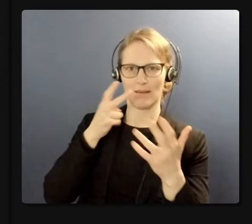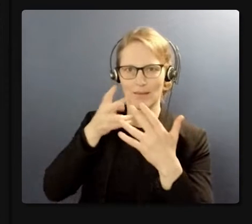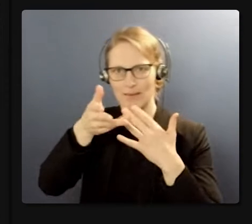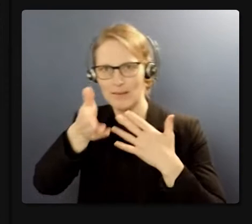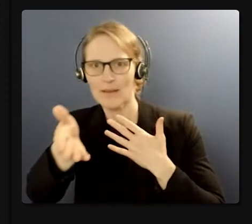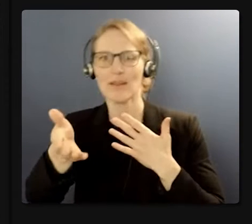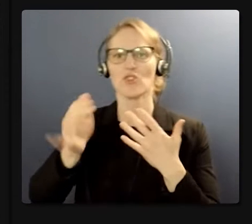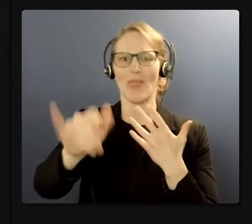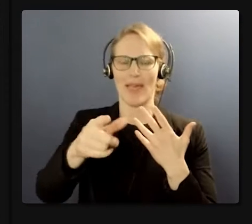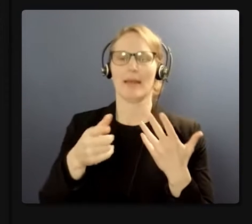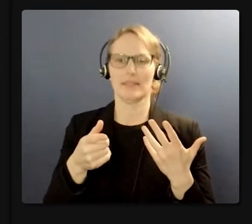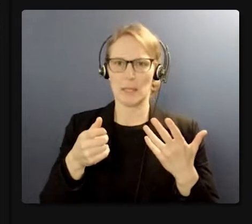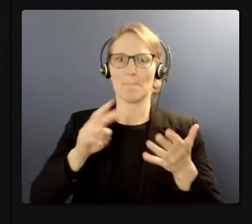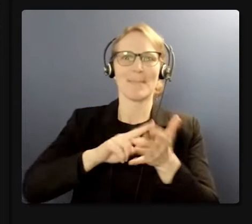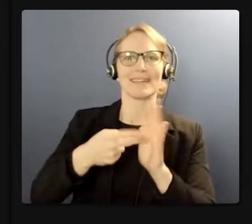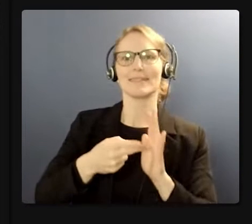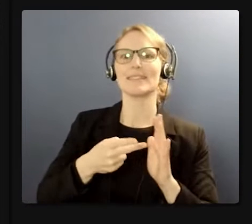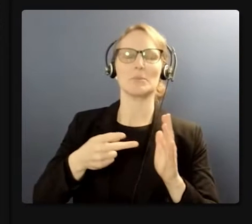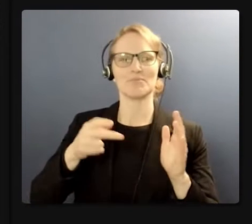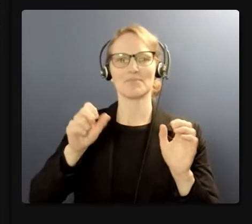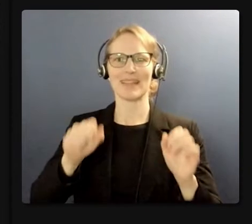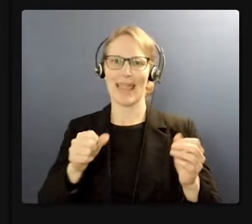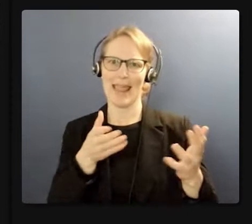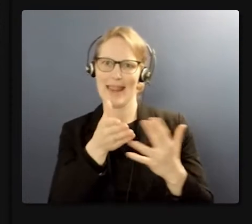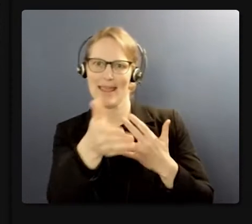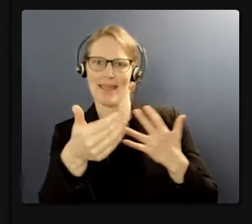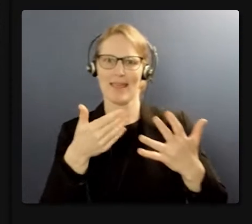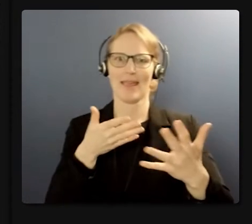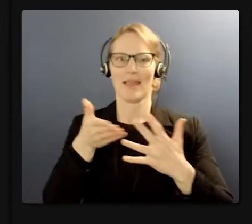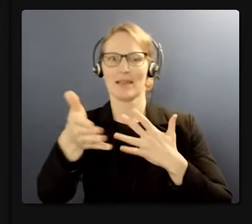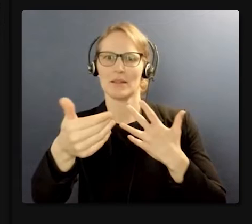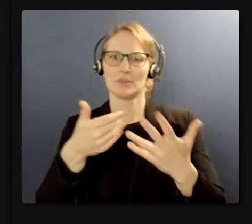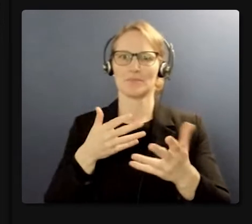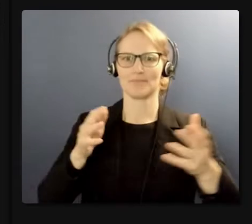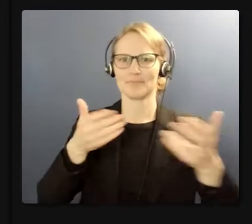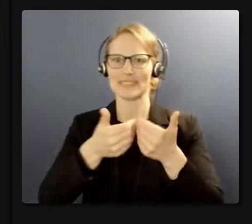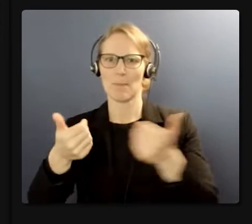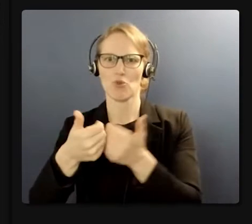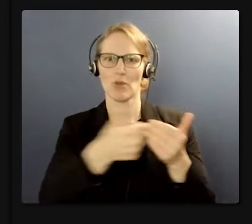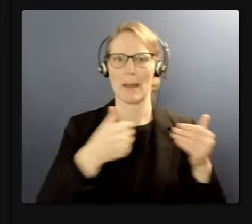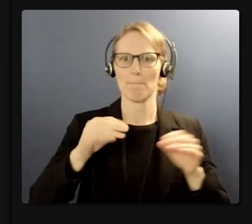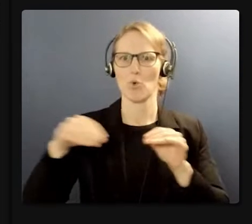[Samuel] Now that we've done the great, the groundwork, let's take a look at how we produce these LOD chains.